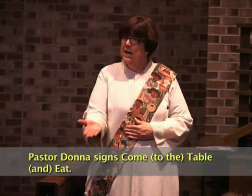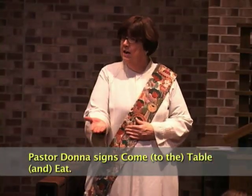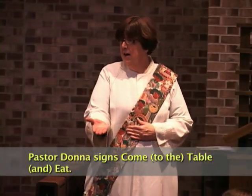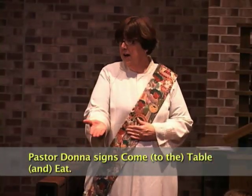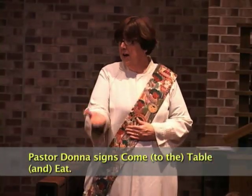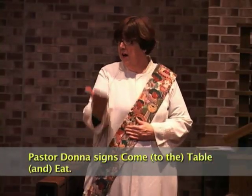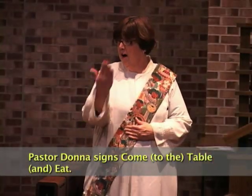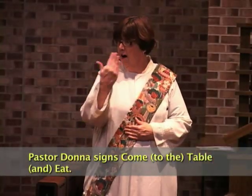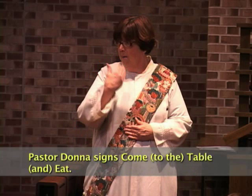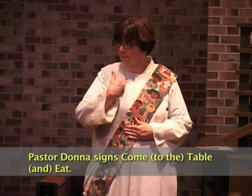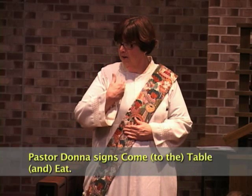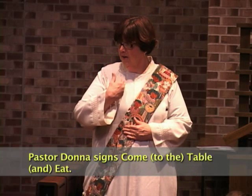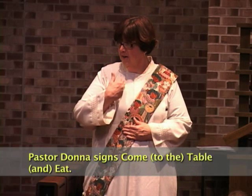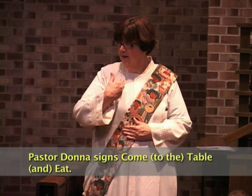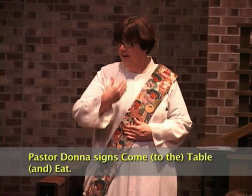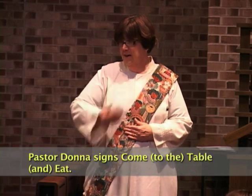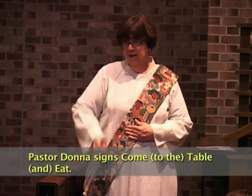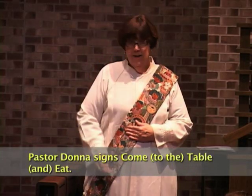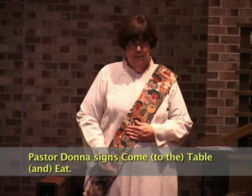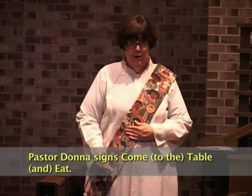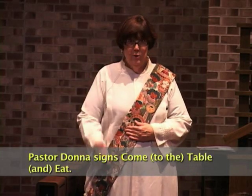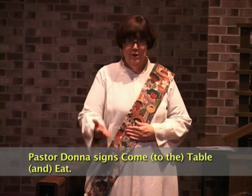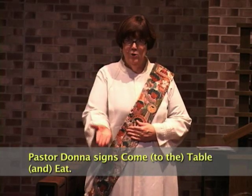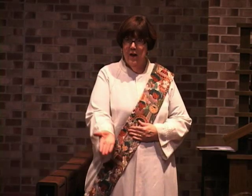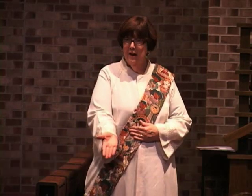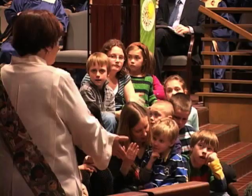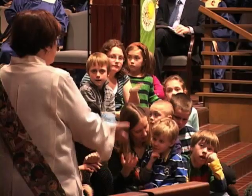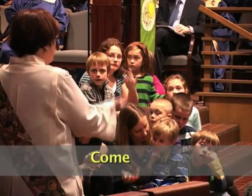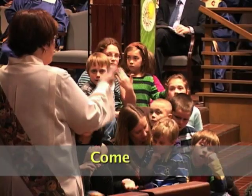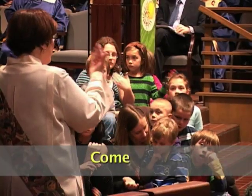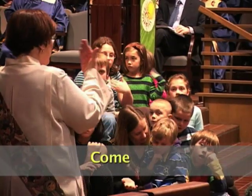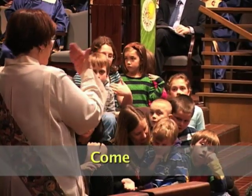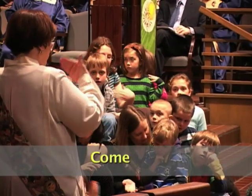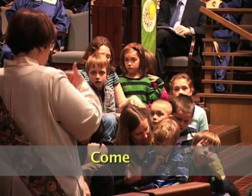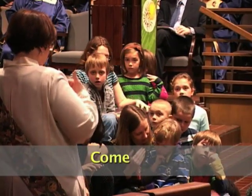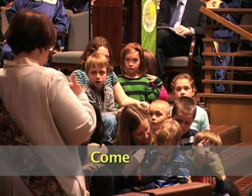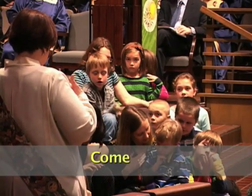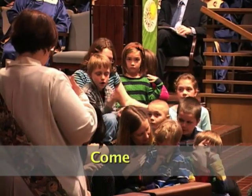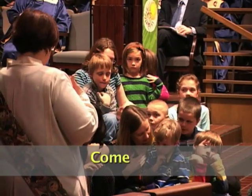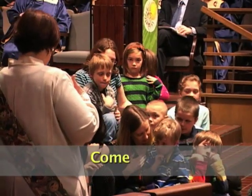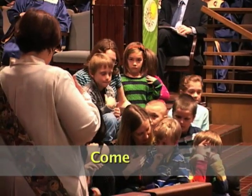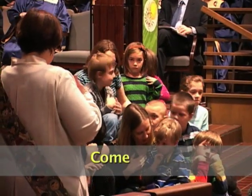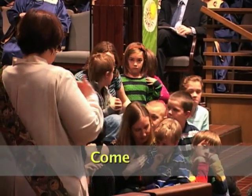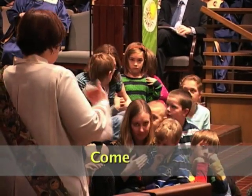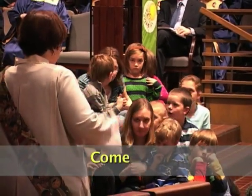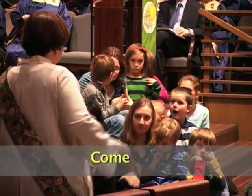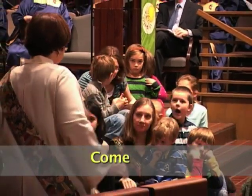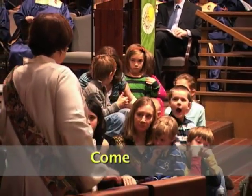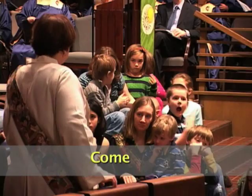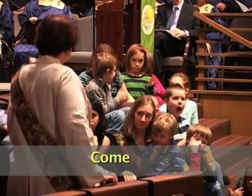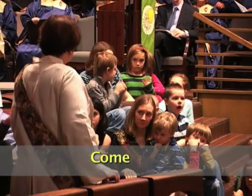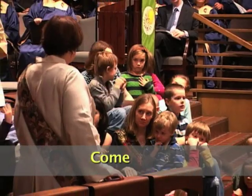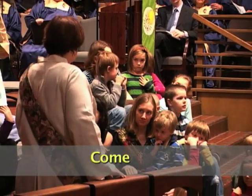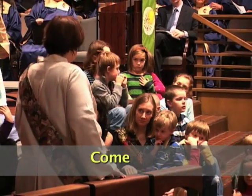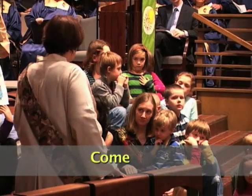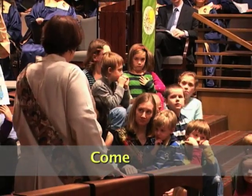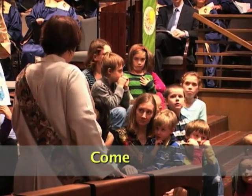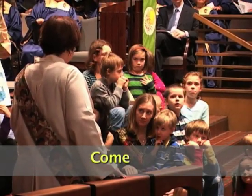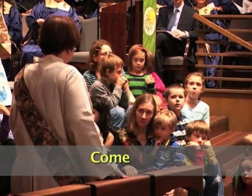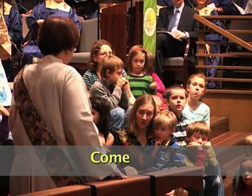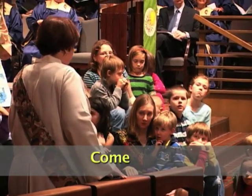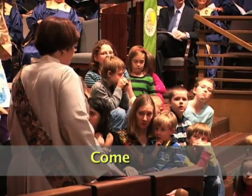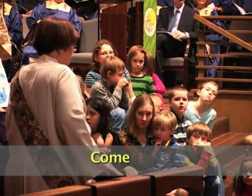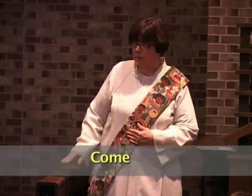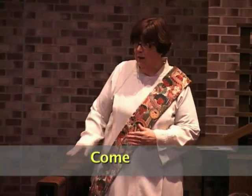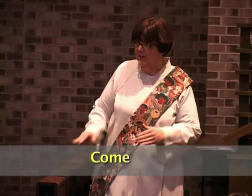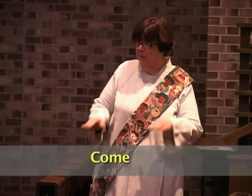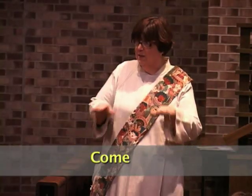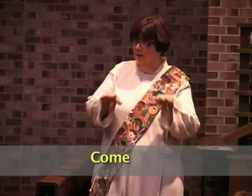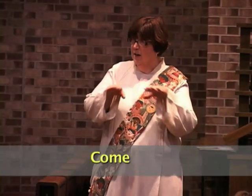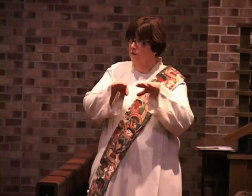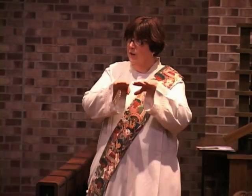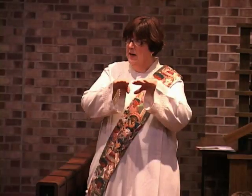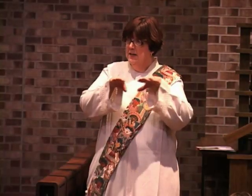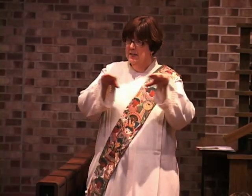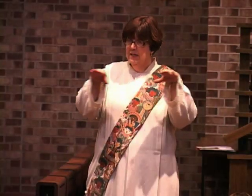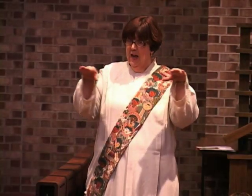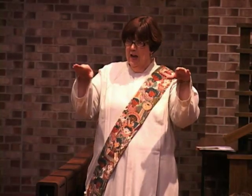language. So they could talk to everybody, all the time. [Caption: Pastor Donna Draeger